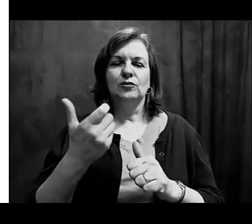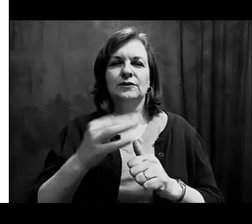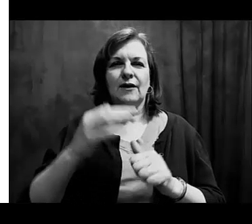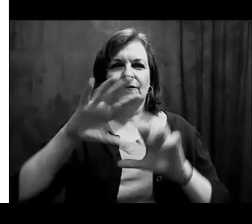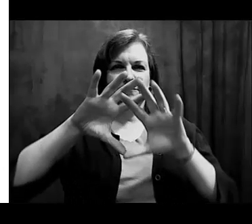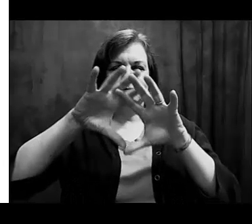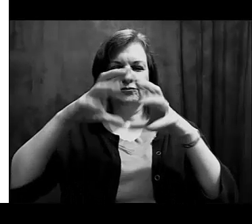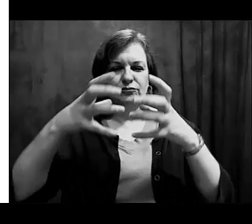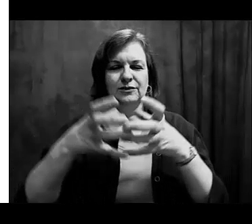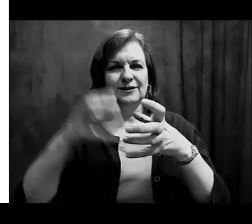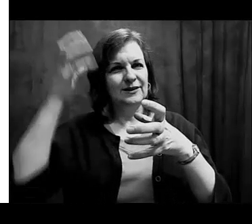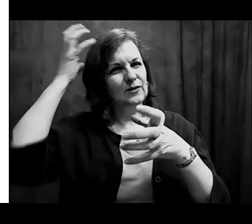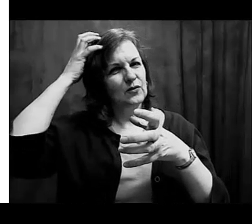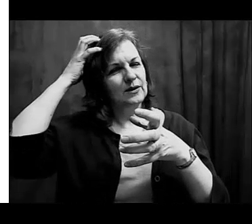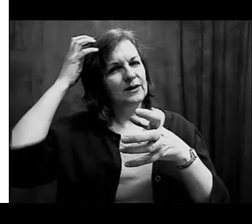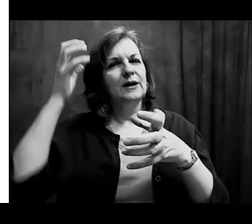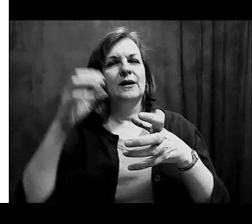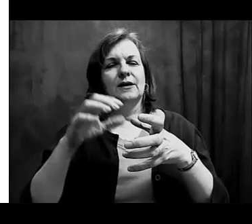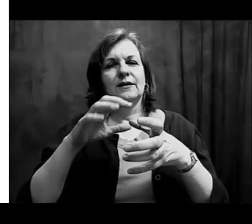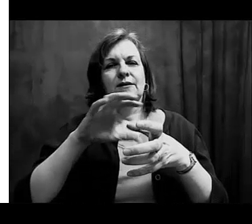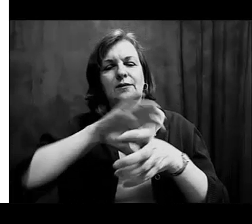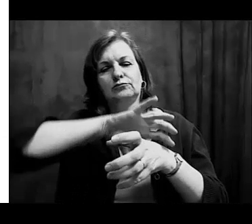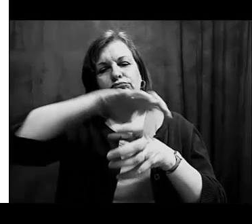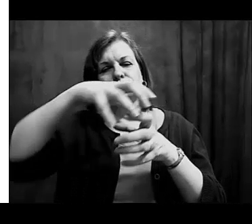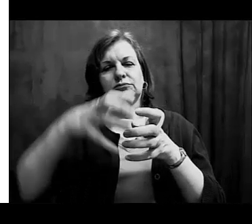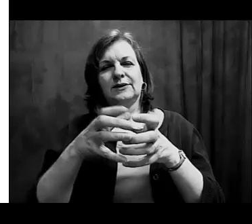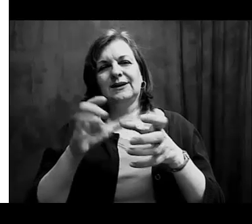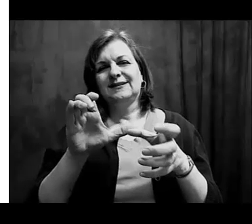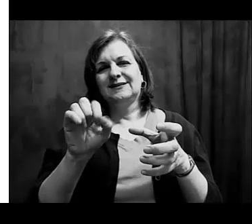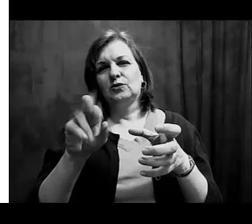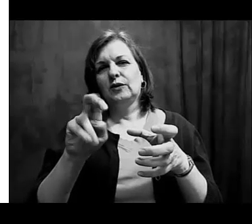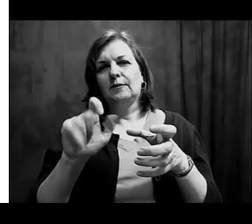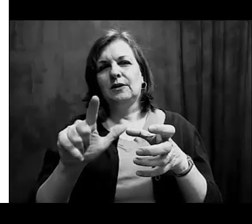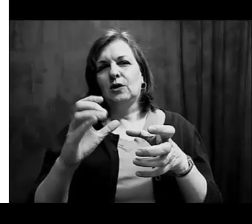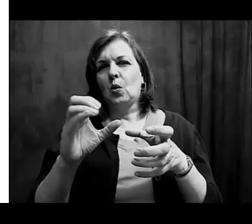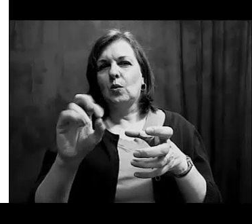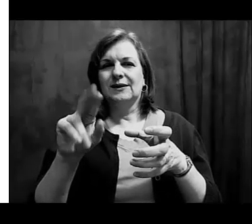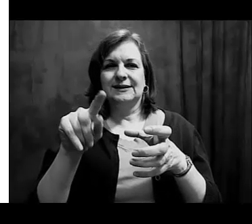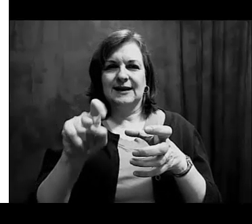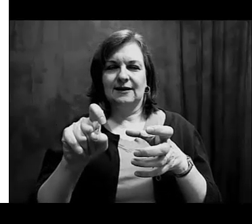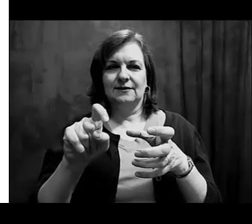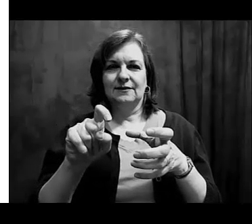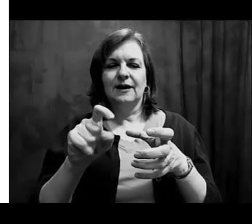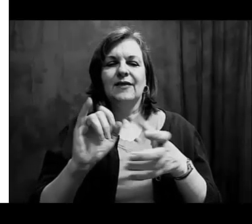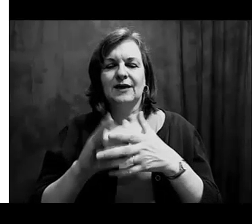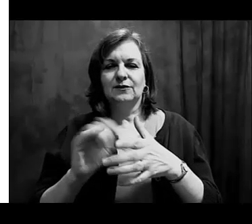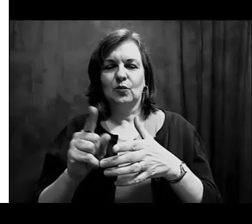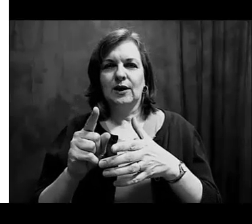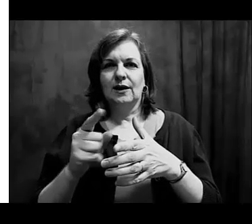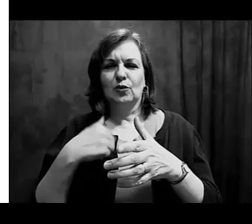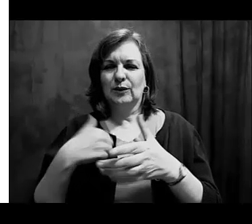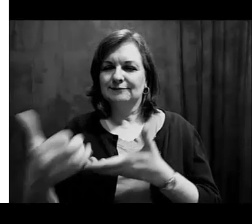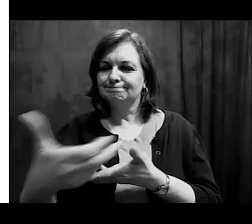including the cerebral cortex where we're going to integrate sensory and motor information and make decisions so the